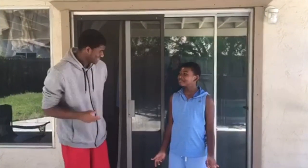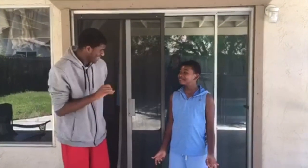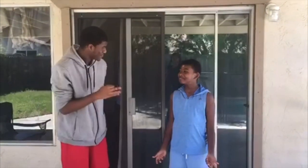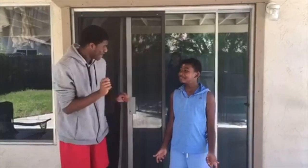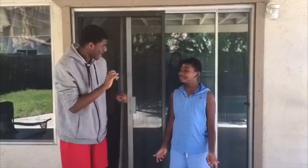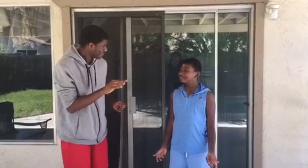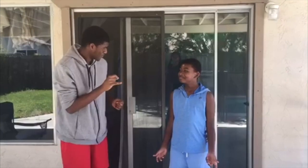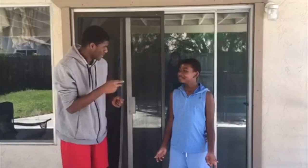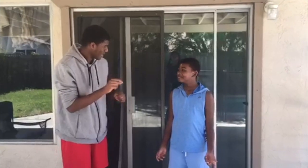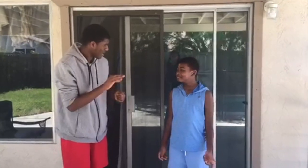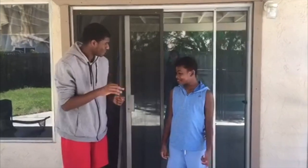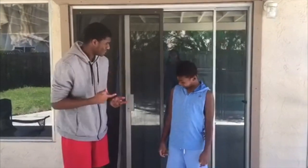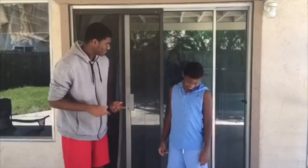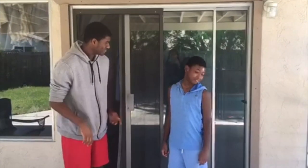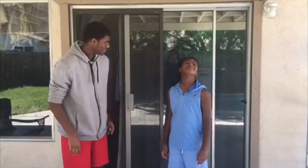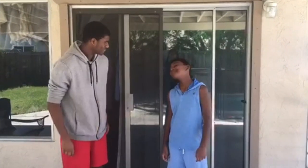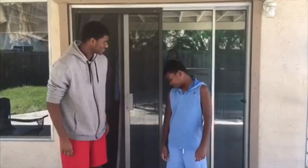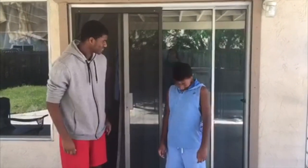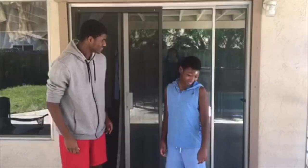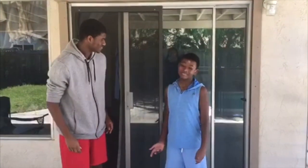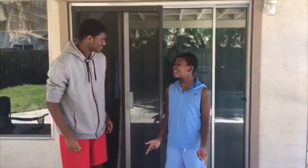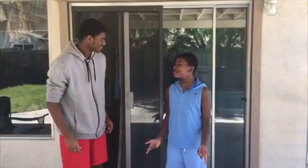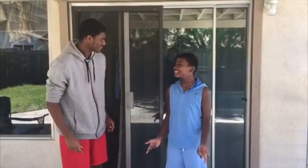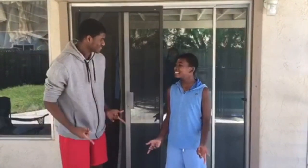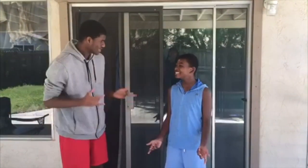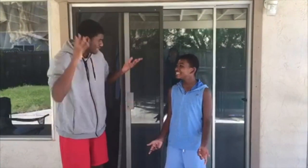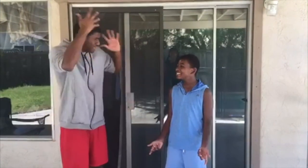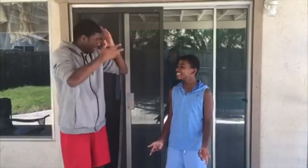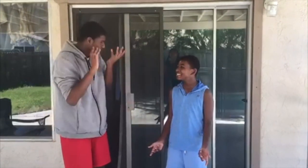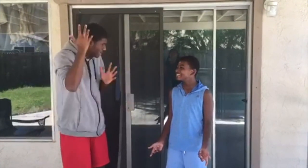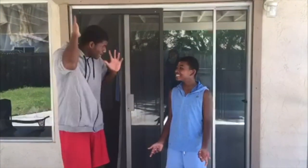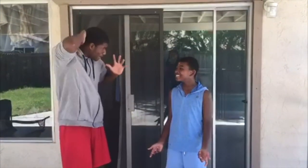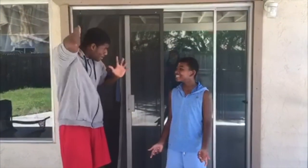Get it off, try to get it off. What do I do?